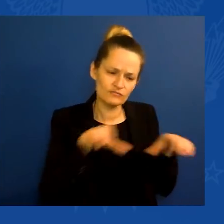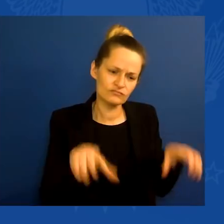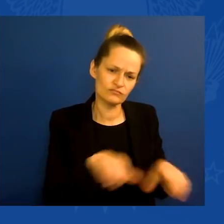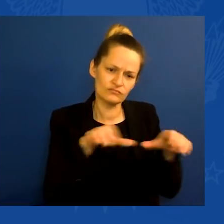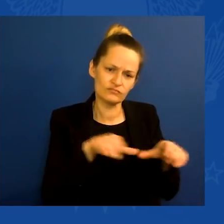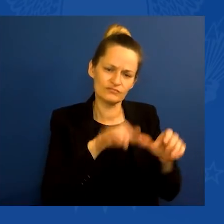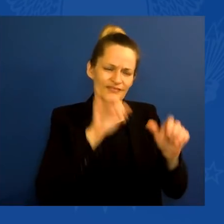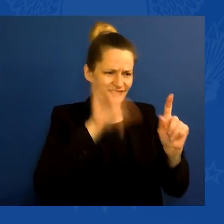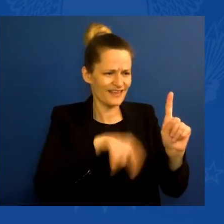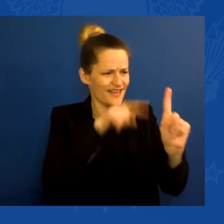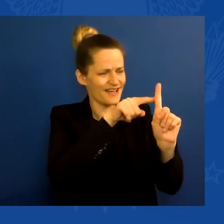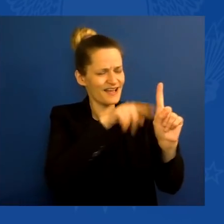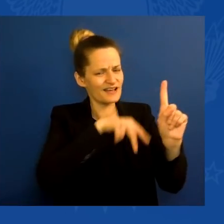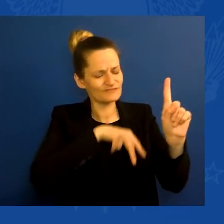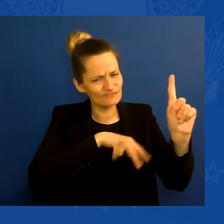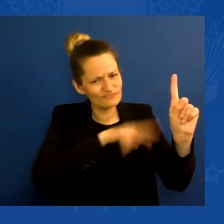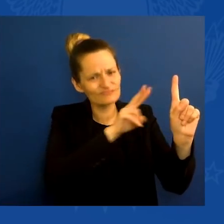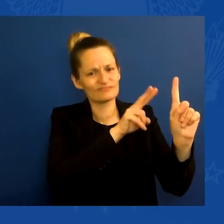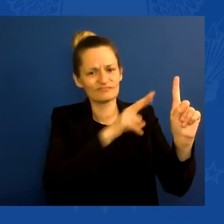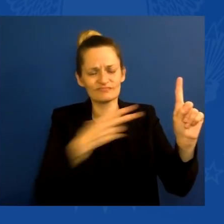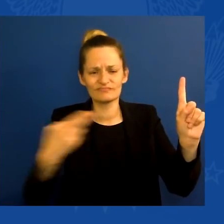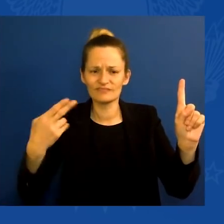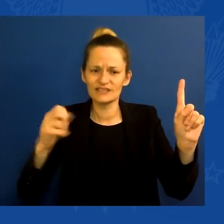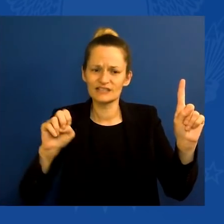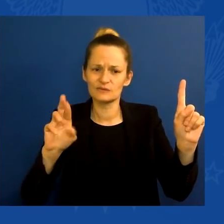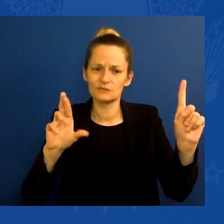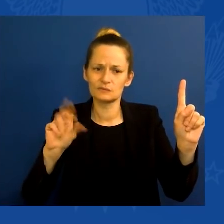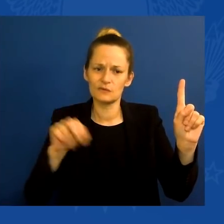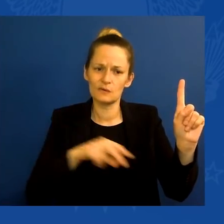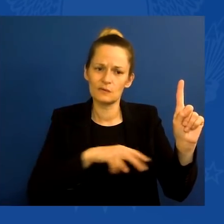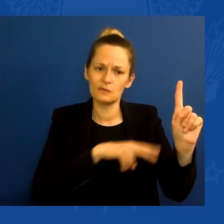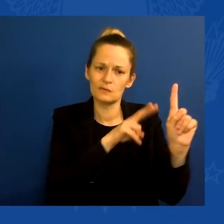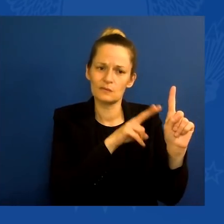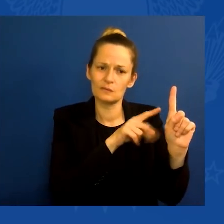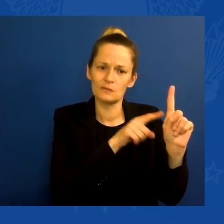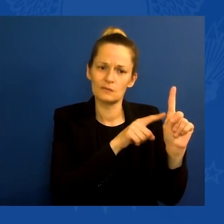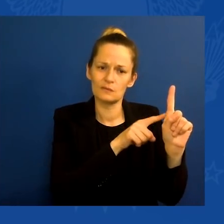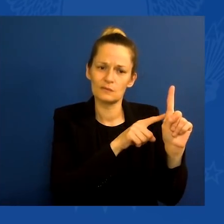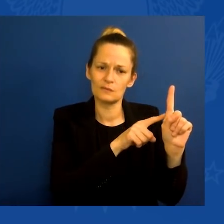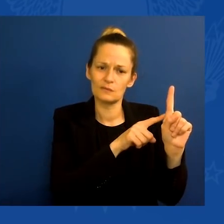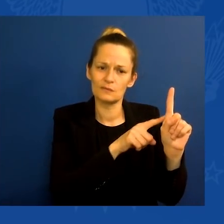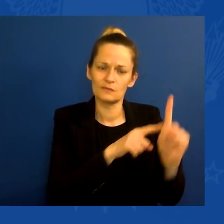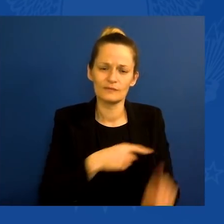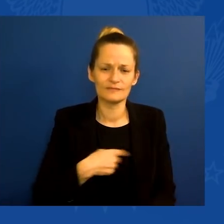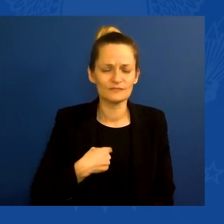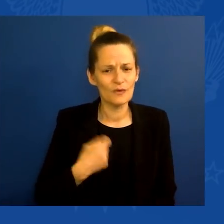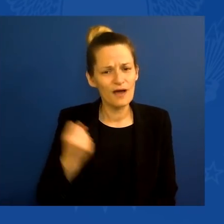But I promise you: The day will come when the memory of your loved one --